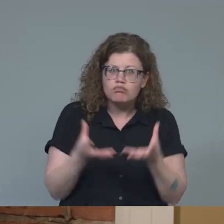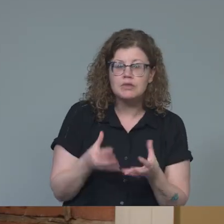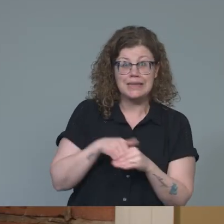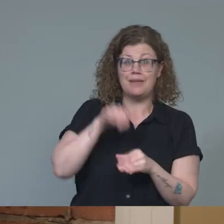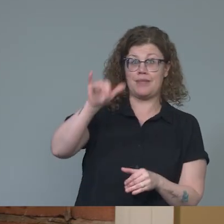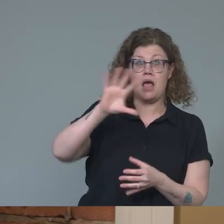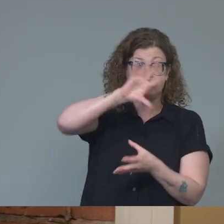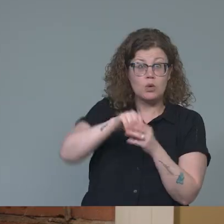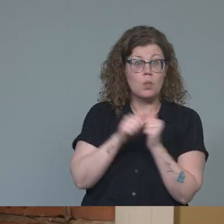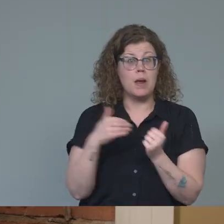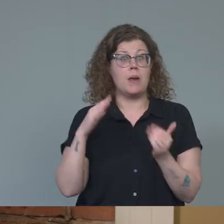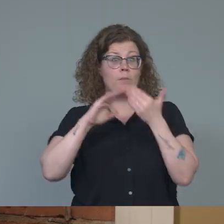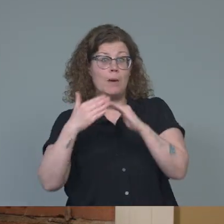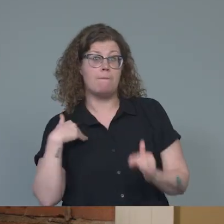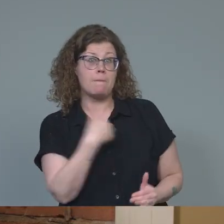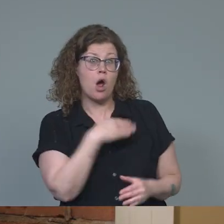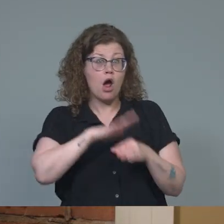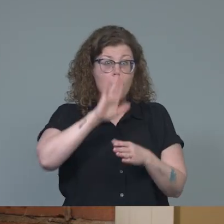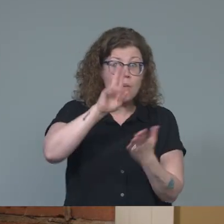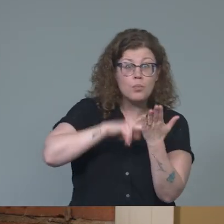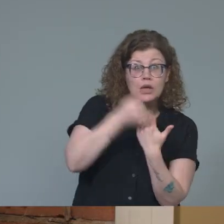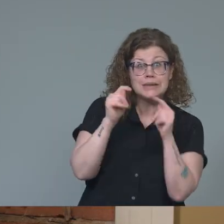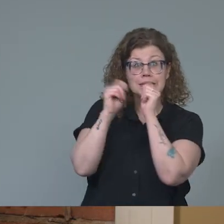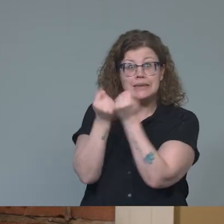team will really help you to ensure that that community perspective is included in